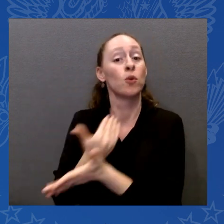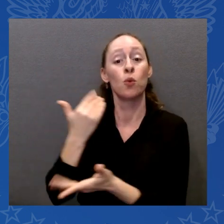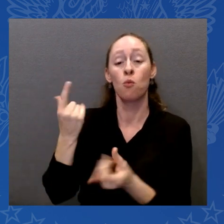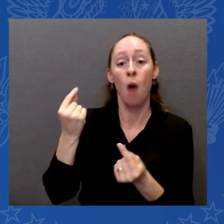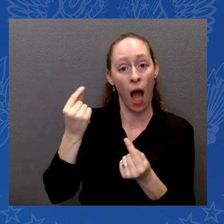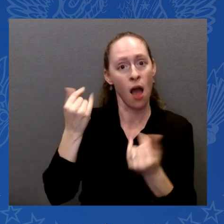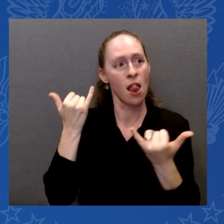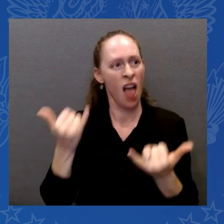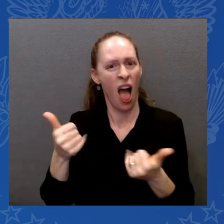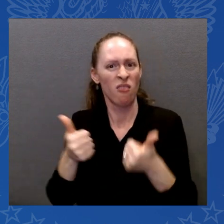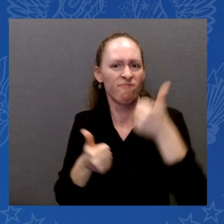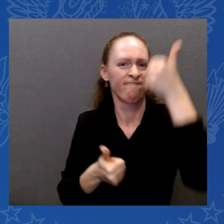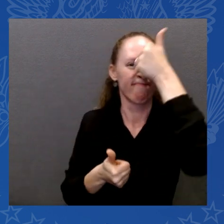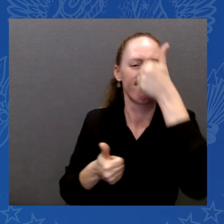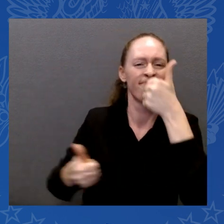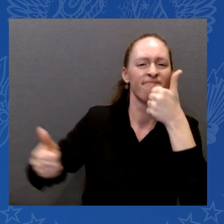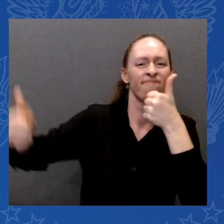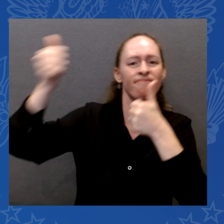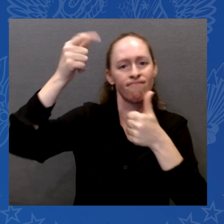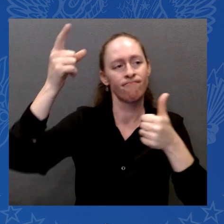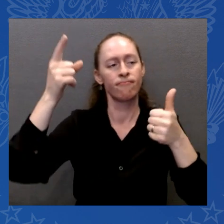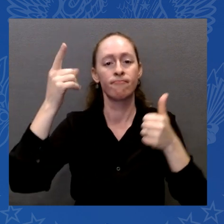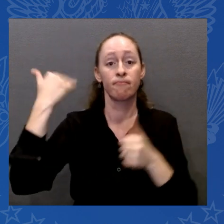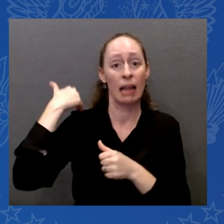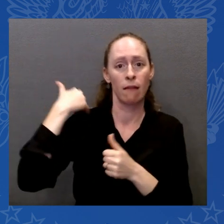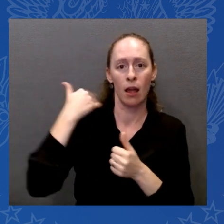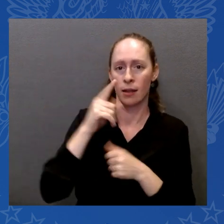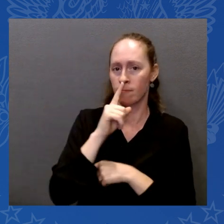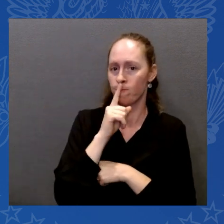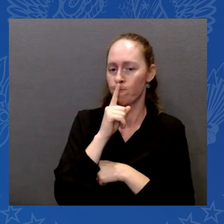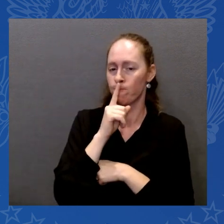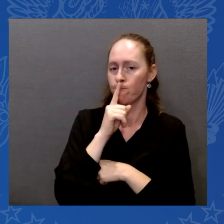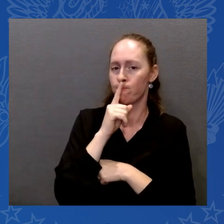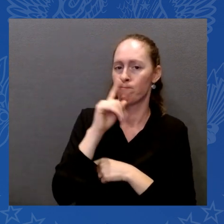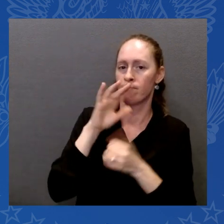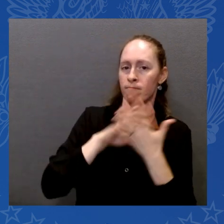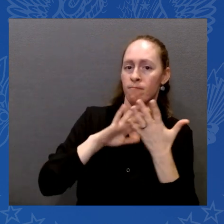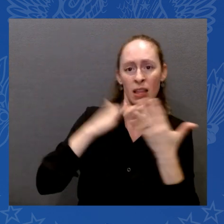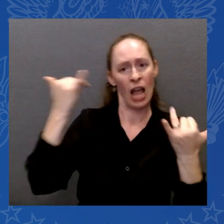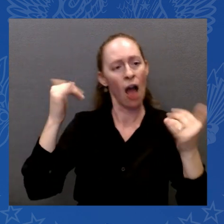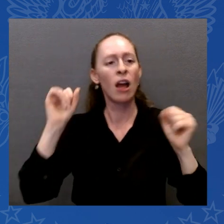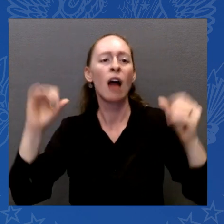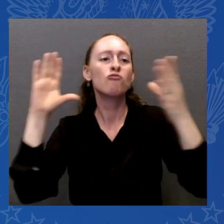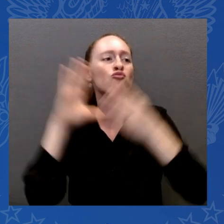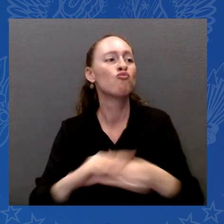as opposed to subtly ban abortion, access to jail, and punish providers